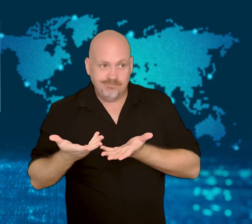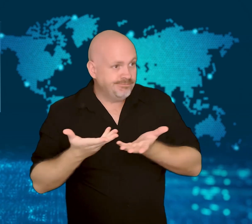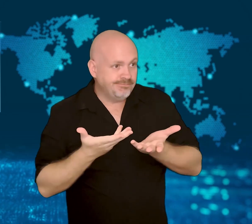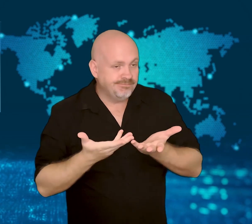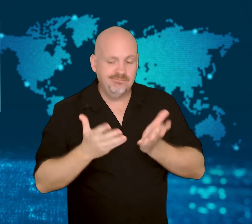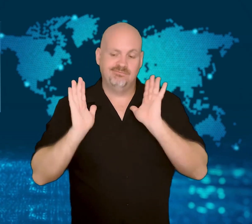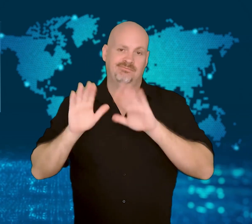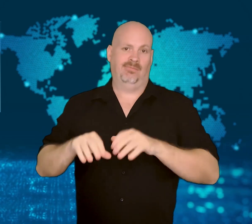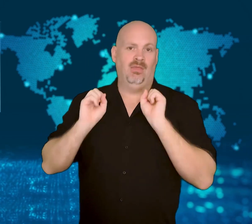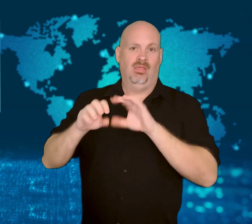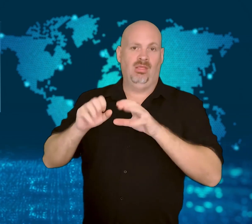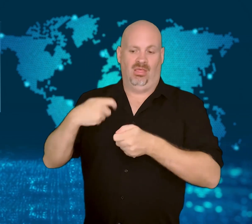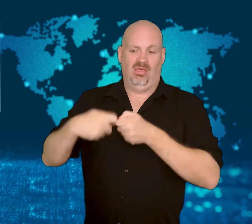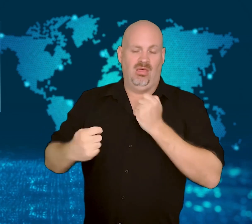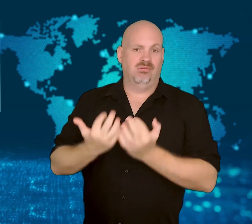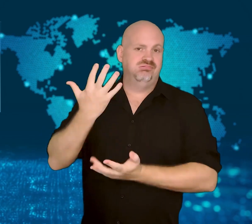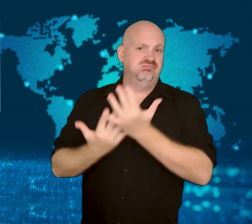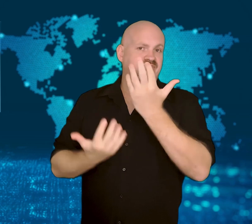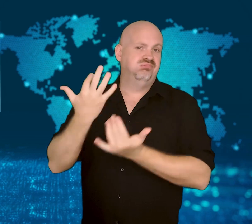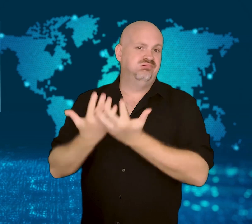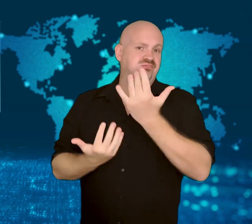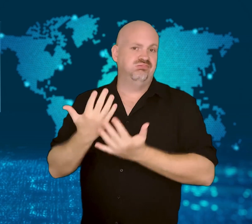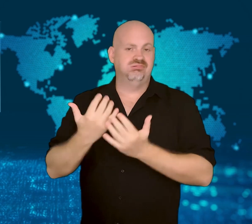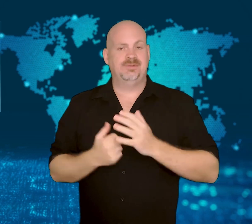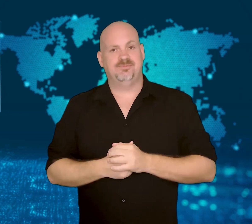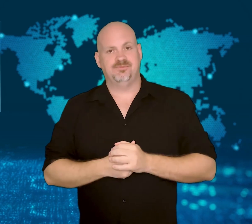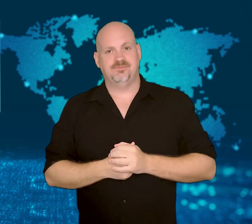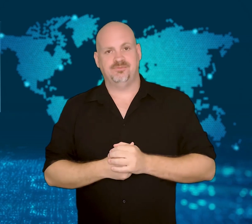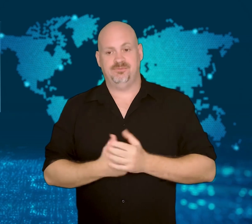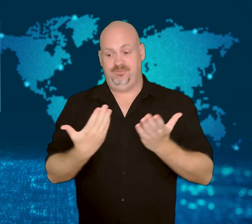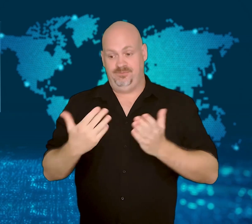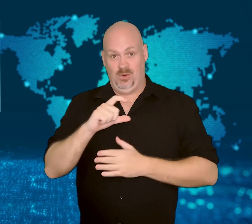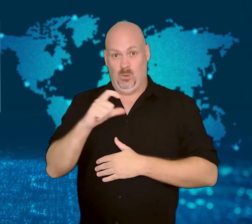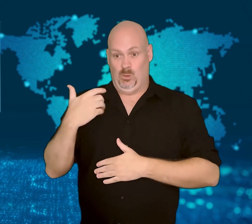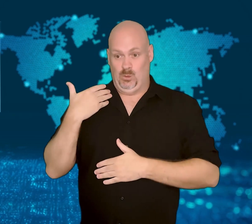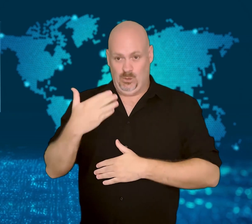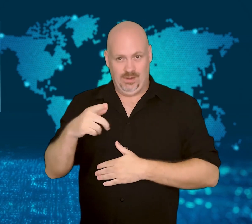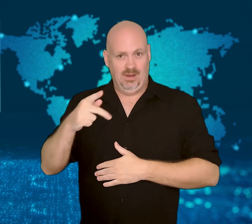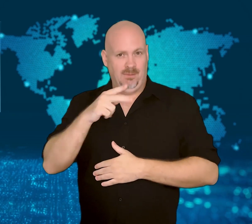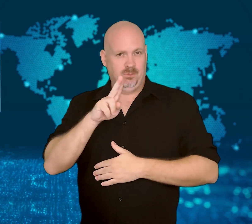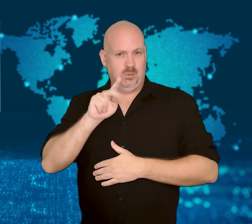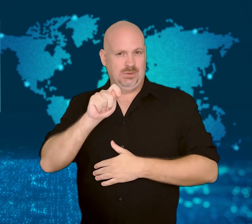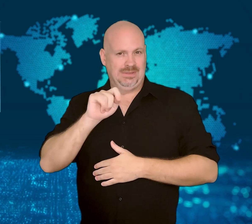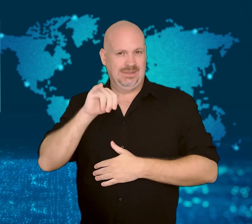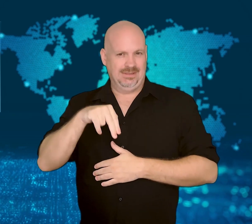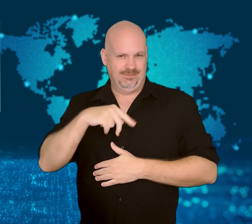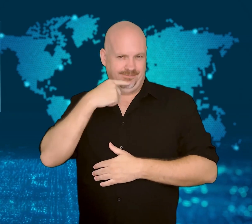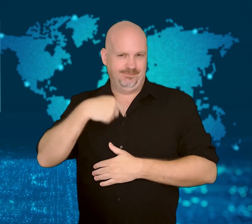Some believe a lack of customers may be why Russia is burning excess fuel.